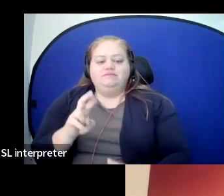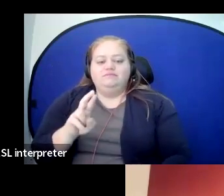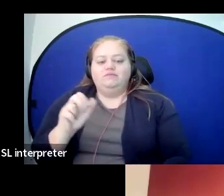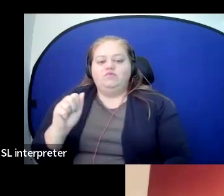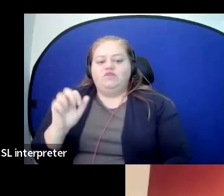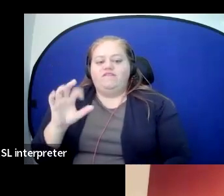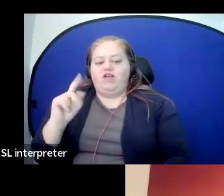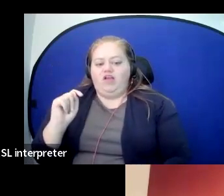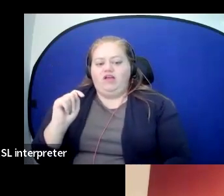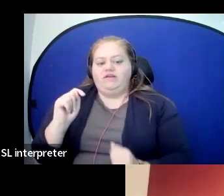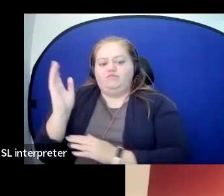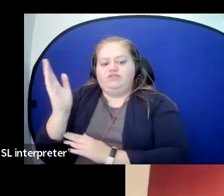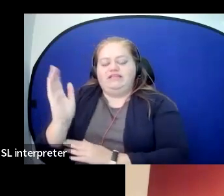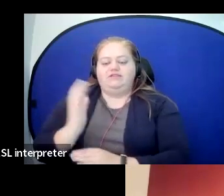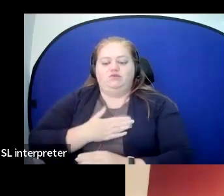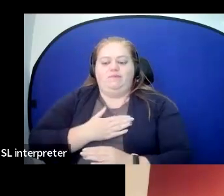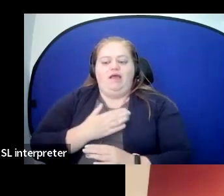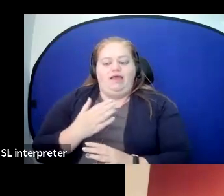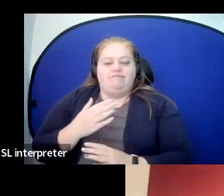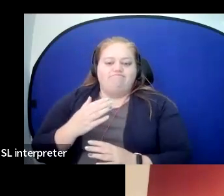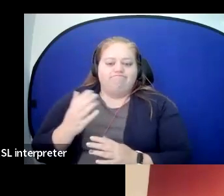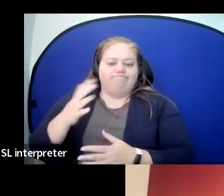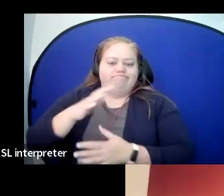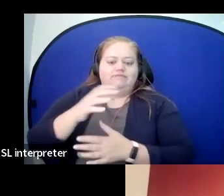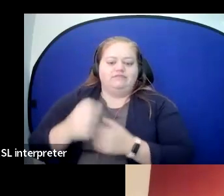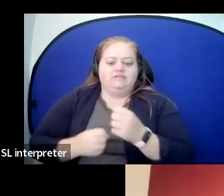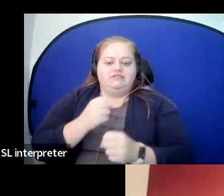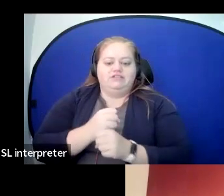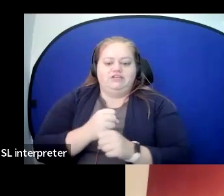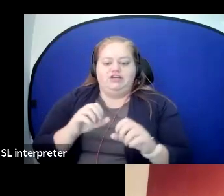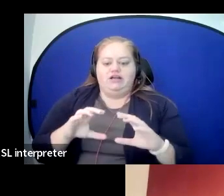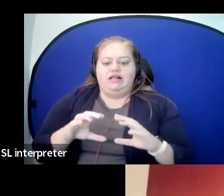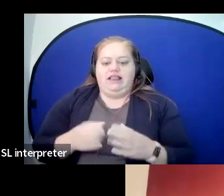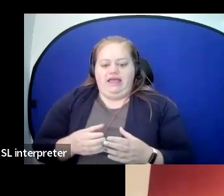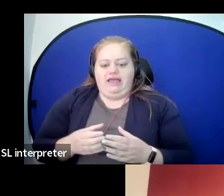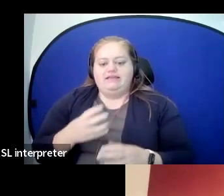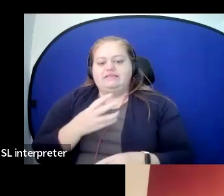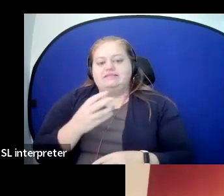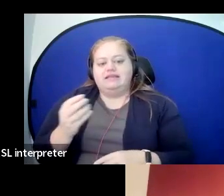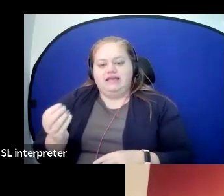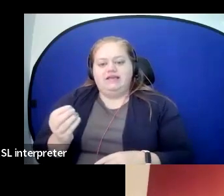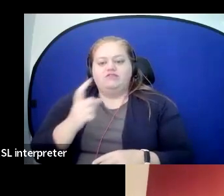to our capstone class, and it sparked an interest in making these systems thinking representations